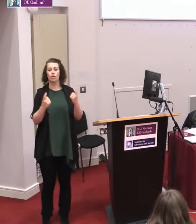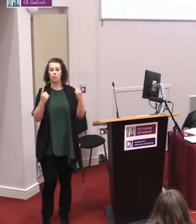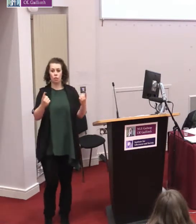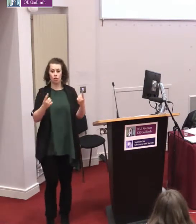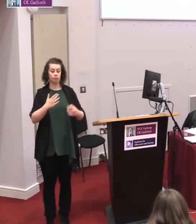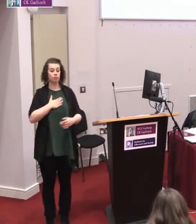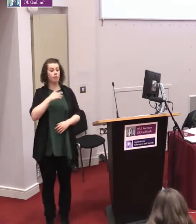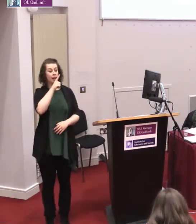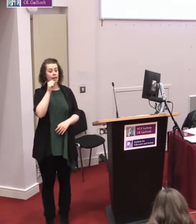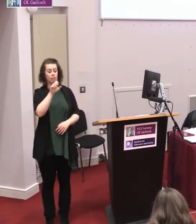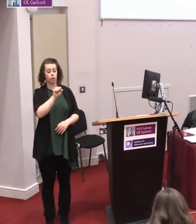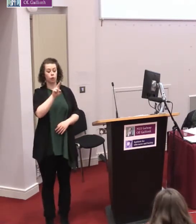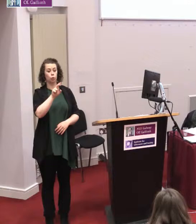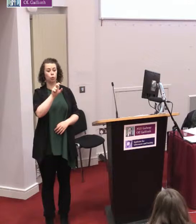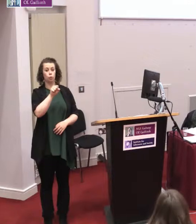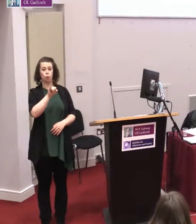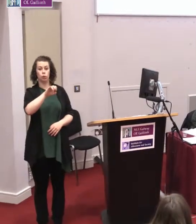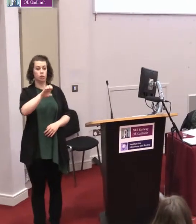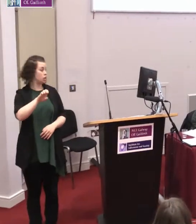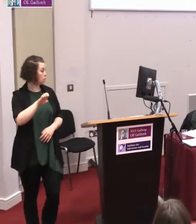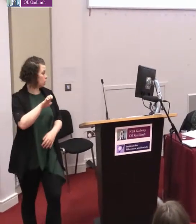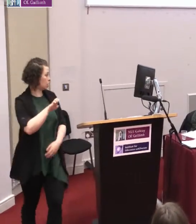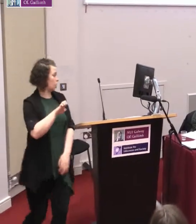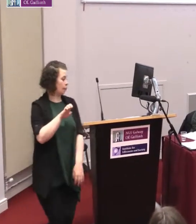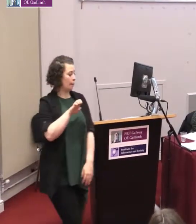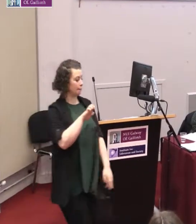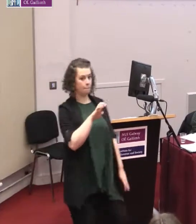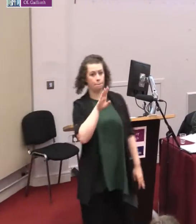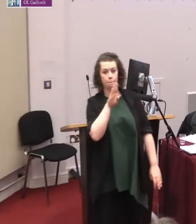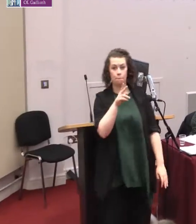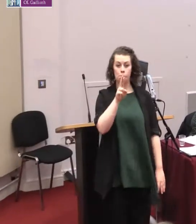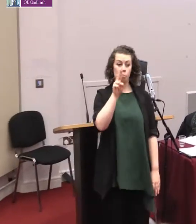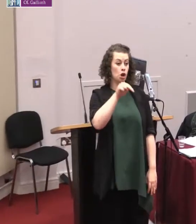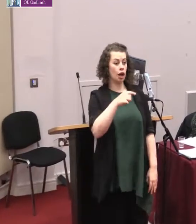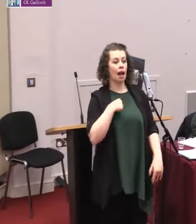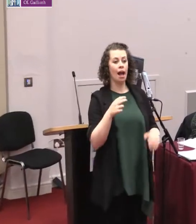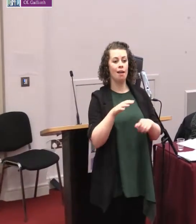My name is Suzy Byrne and I am regional manager for the National advocacy service for people